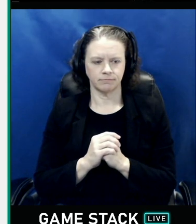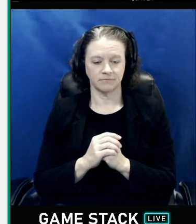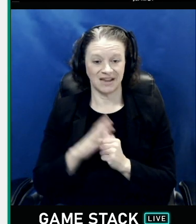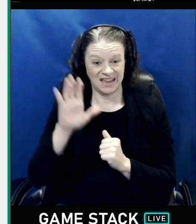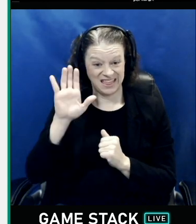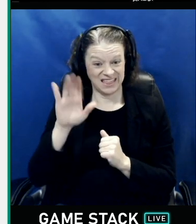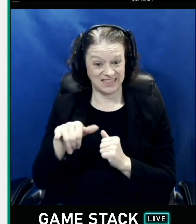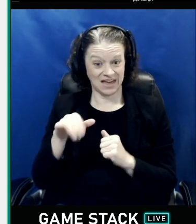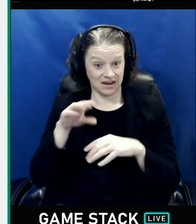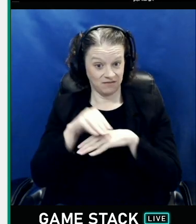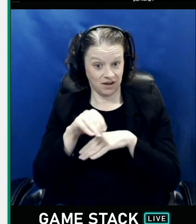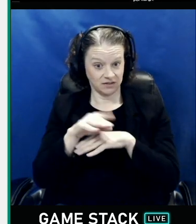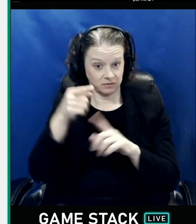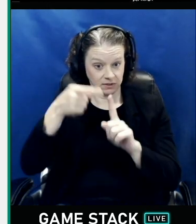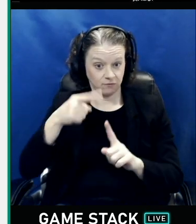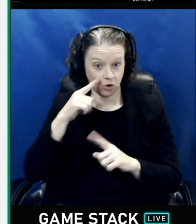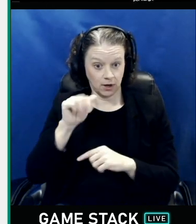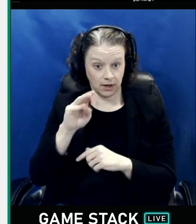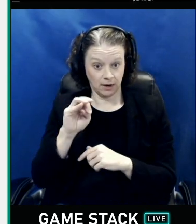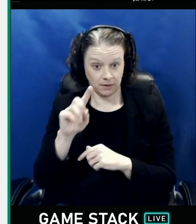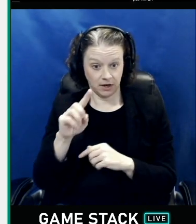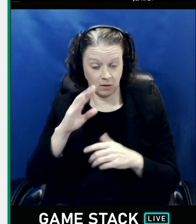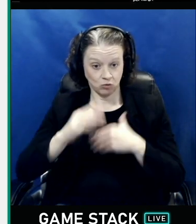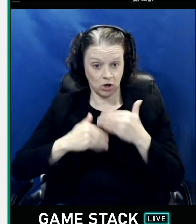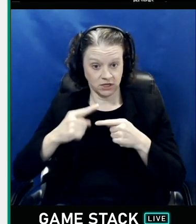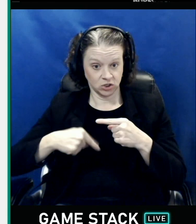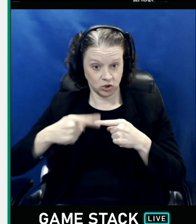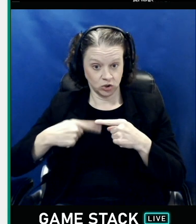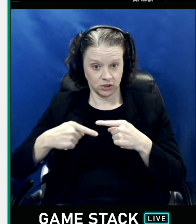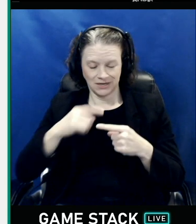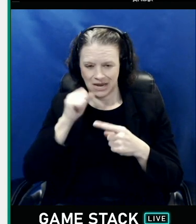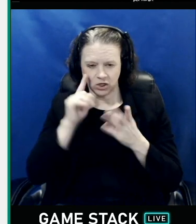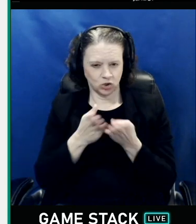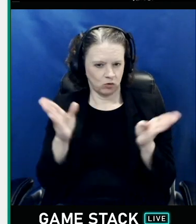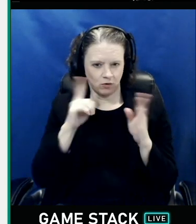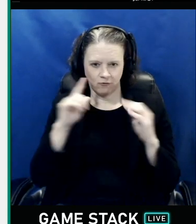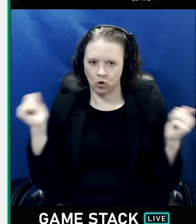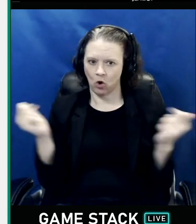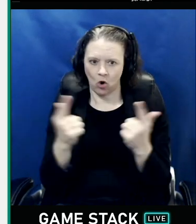This advice is specific to AMD processors and is not general guidance for all processor vendors.